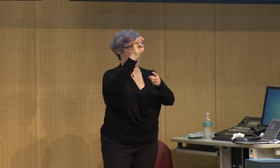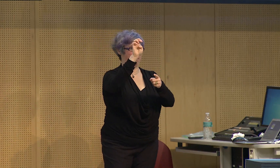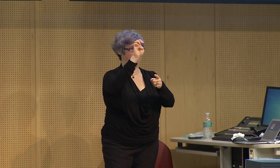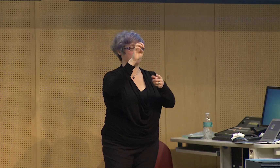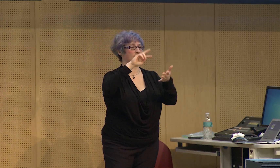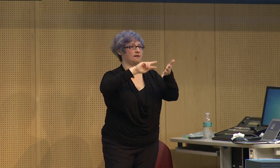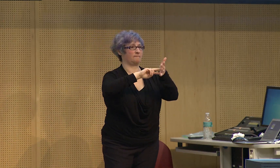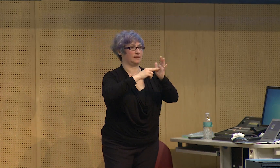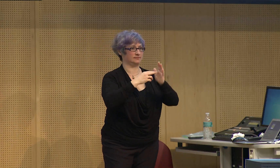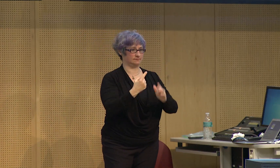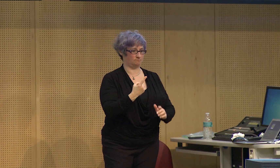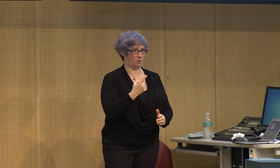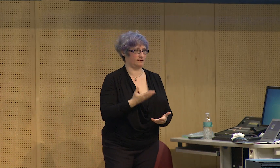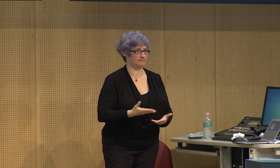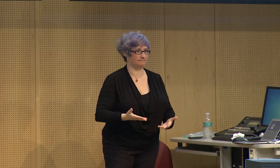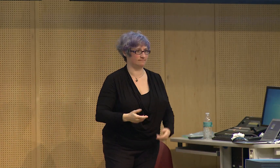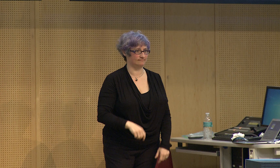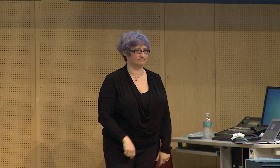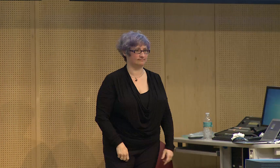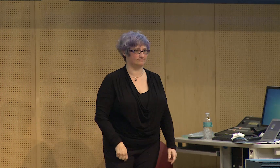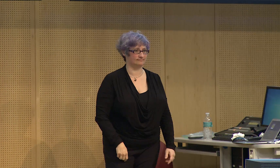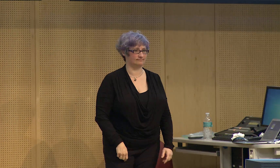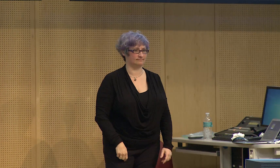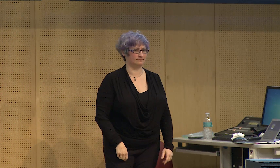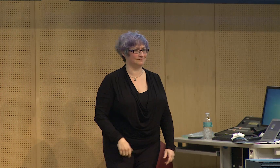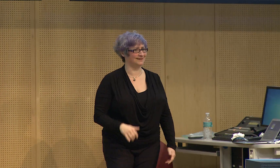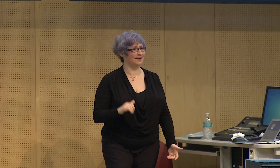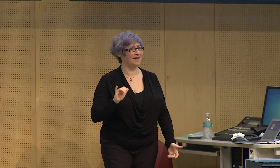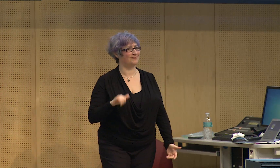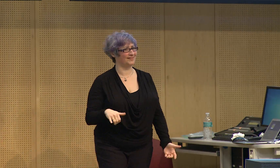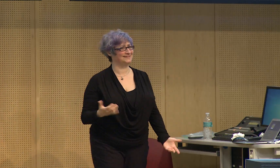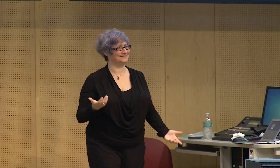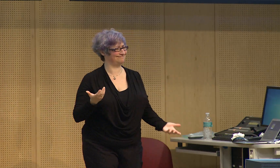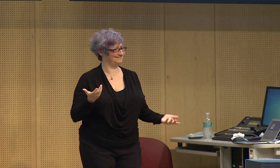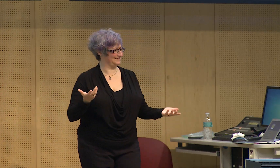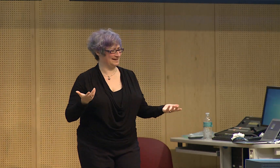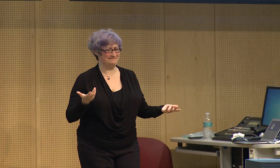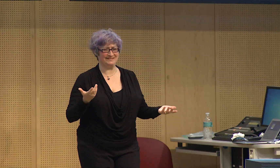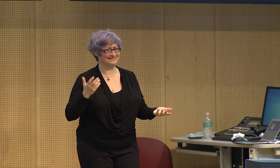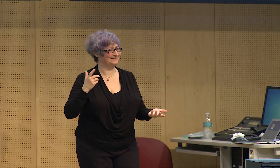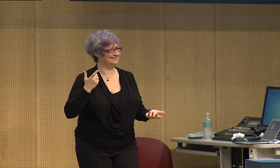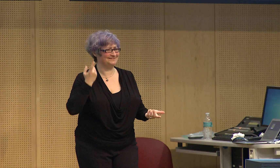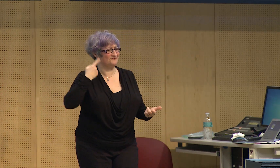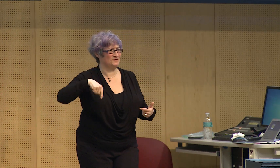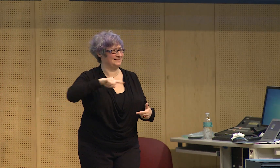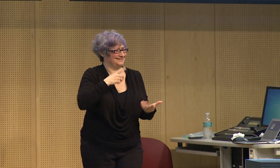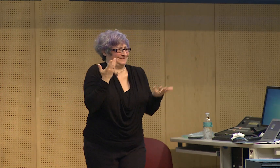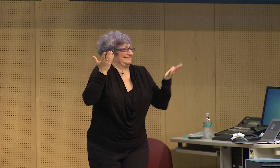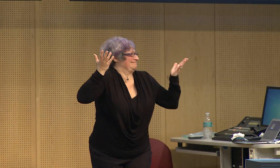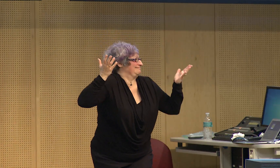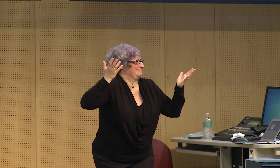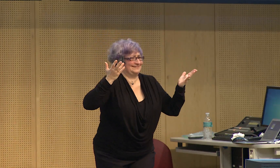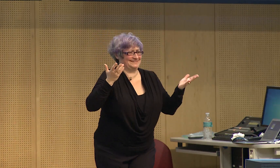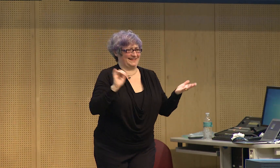They understand that the word "one" means one thing, but not until later.